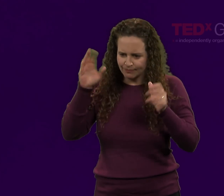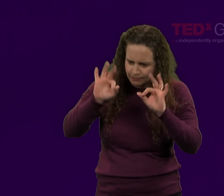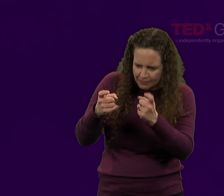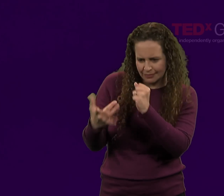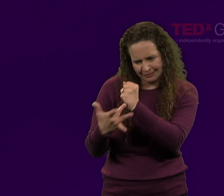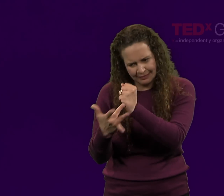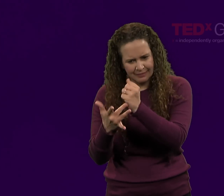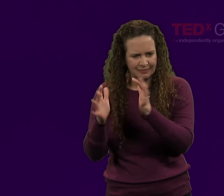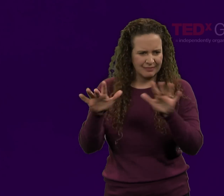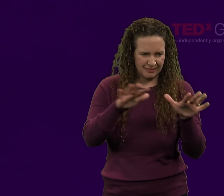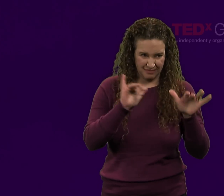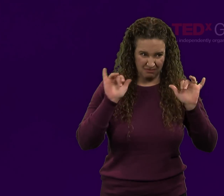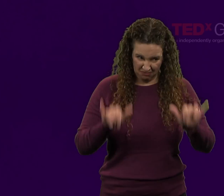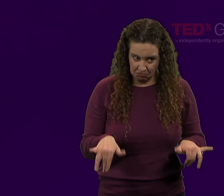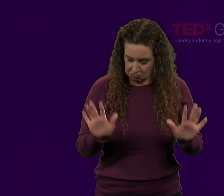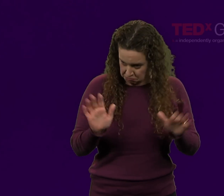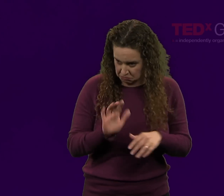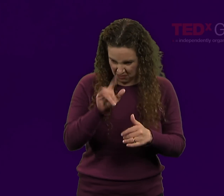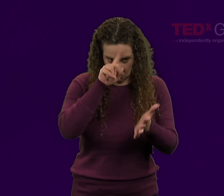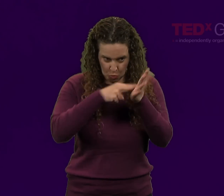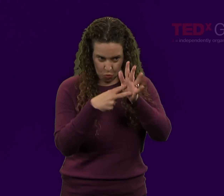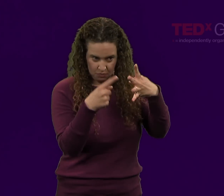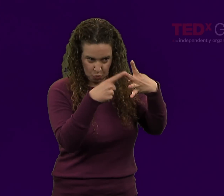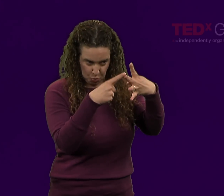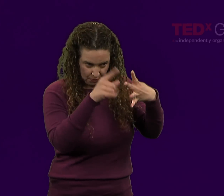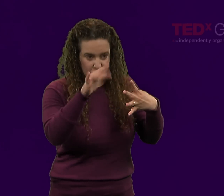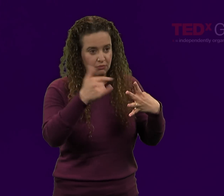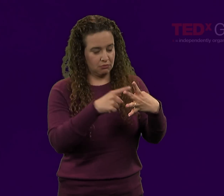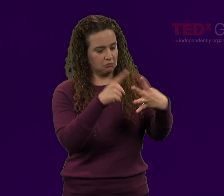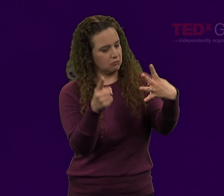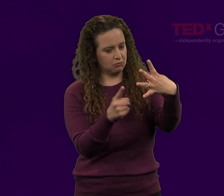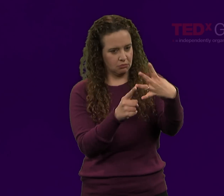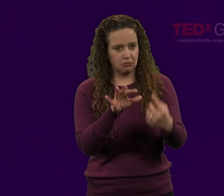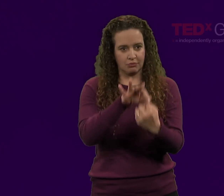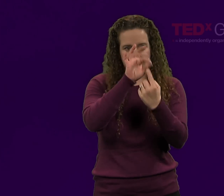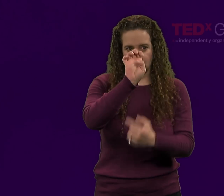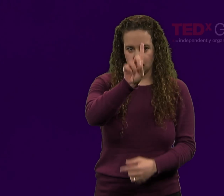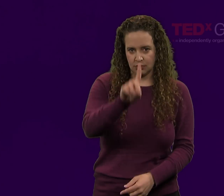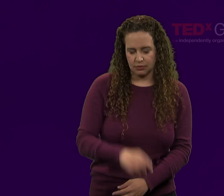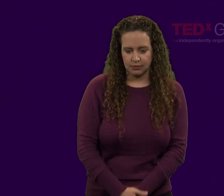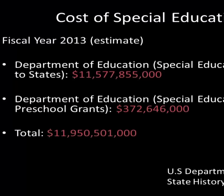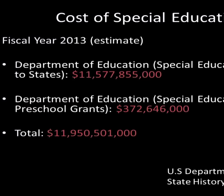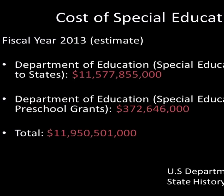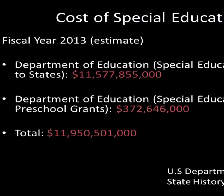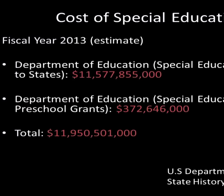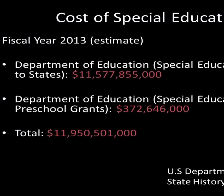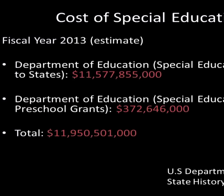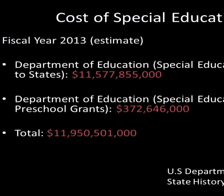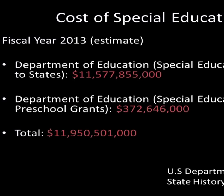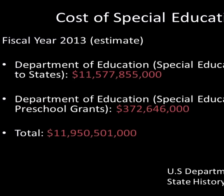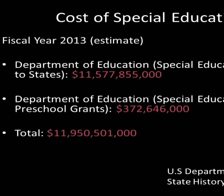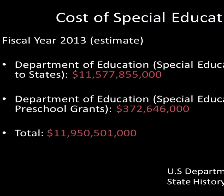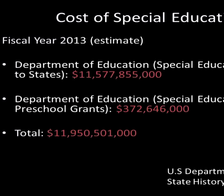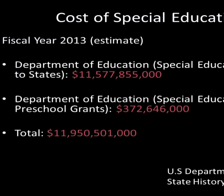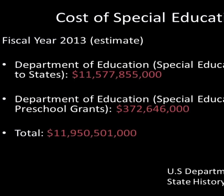to provide them with technologies, to make them normal. Let's move onto the third social institution, that being one of education.